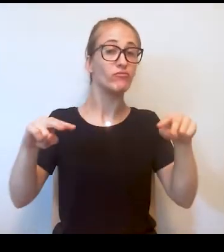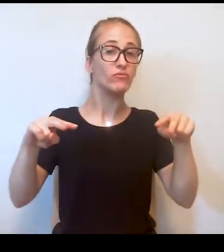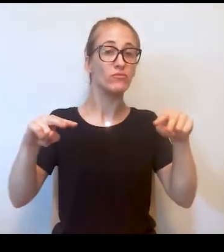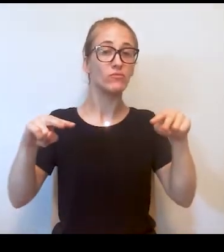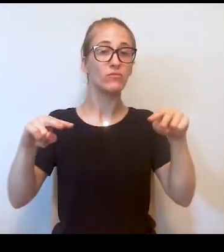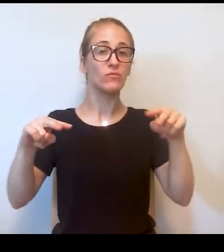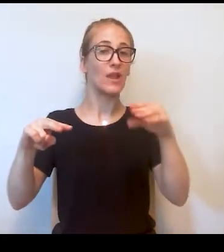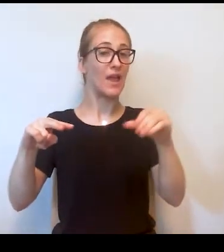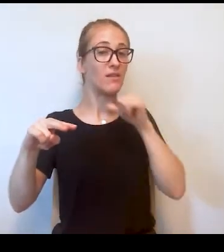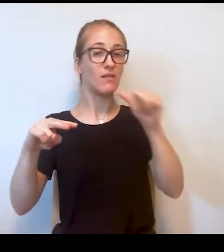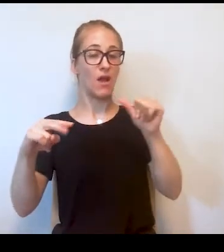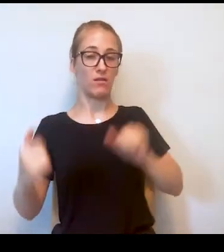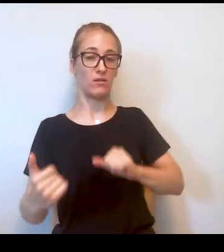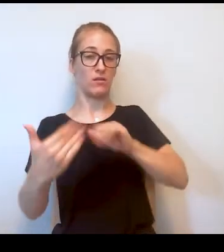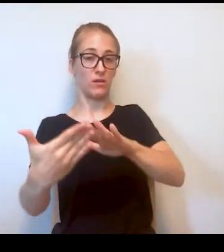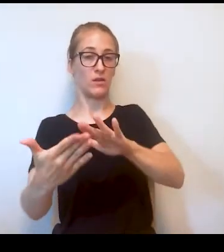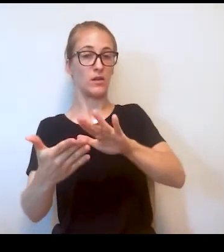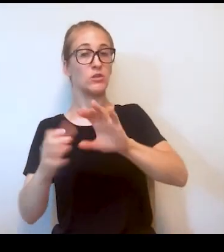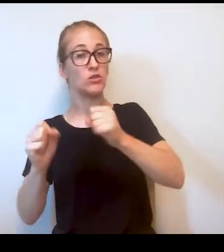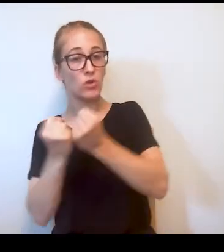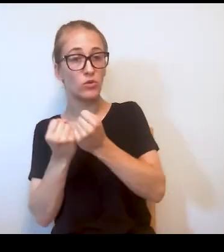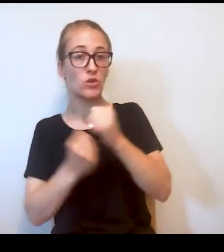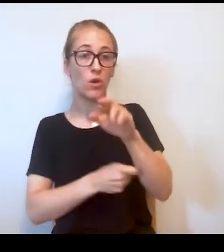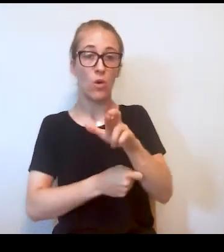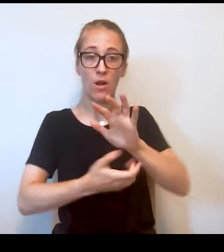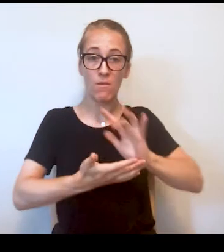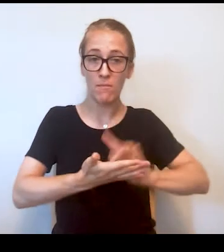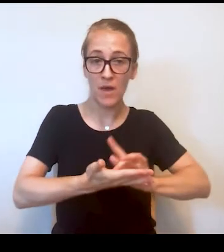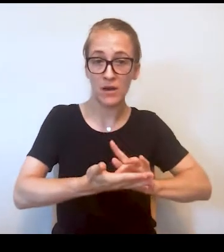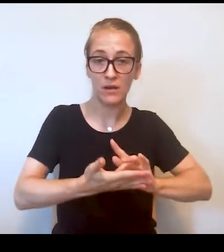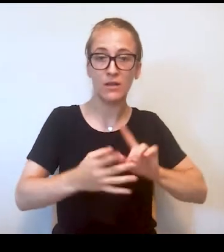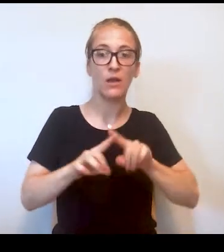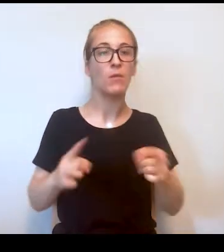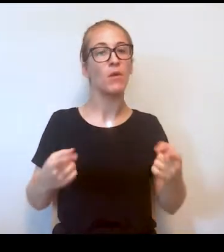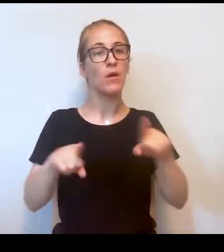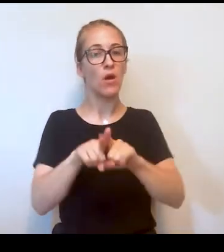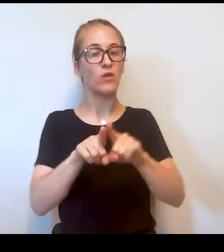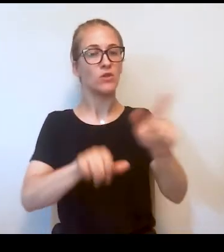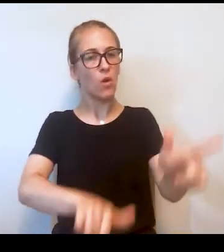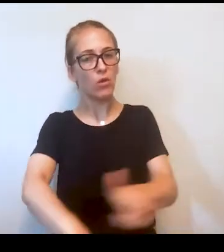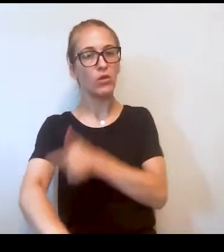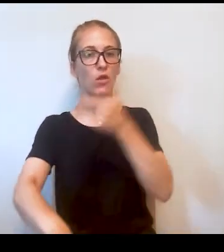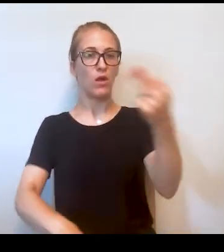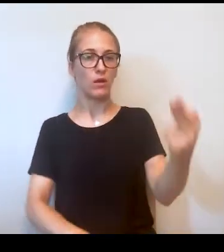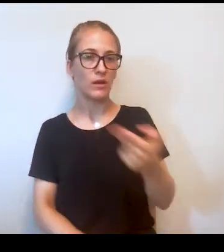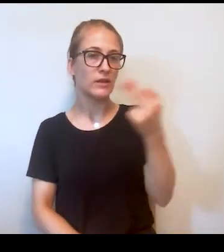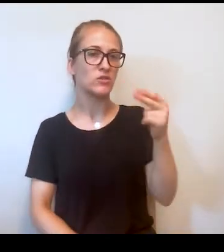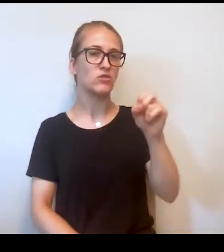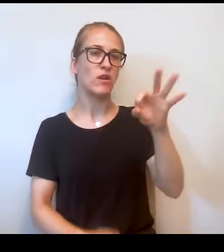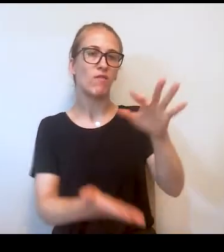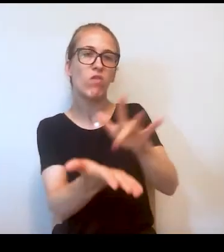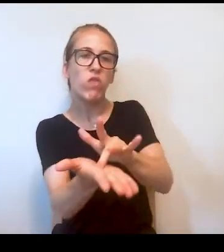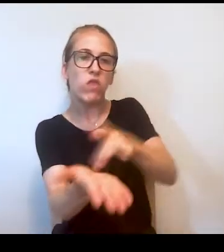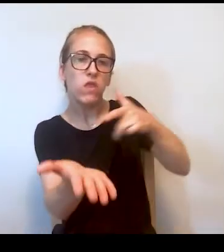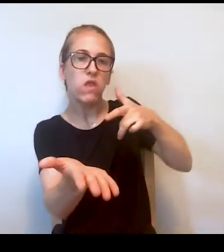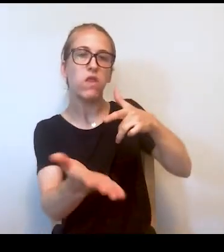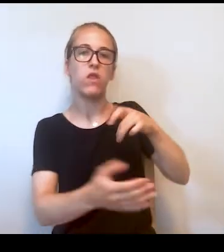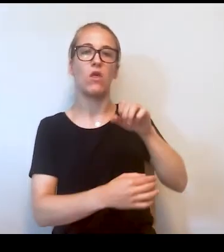and not dealt with socially or medically but also its long history of exploitation and medical ableism.